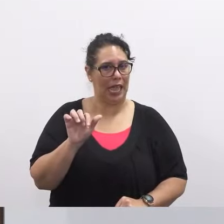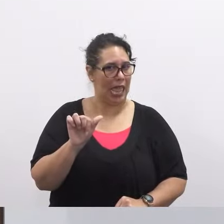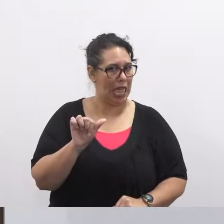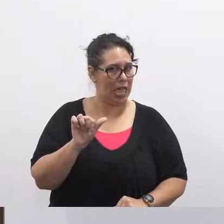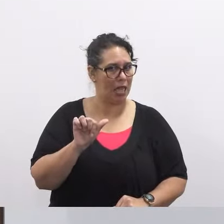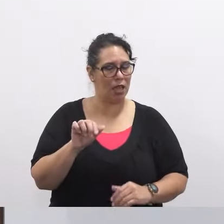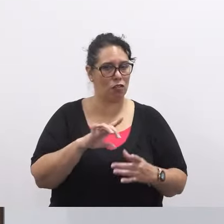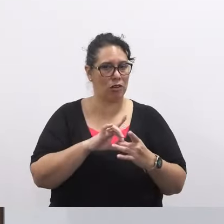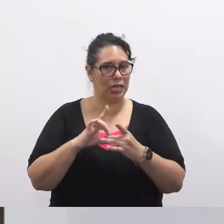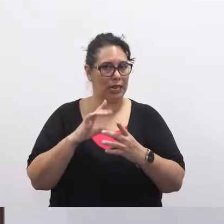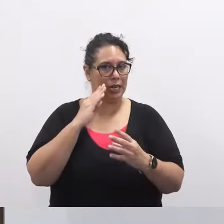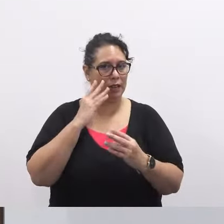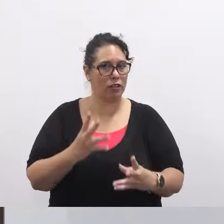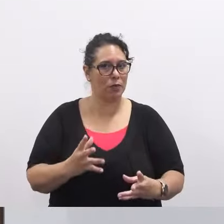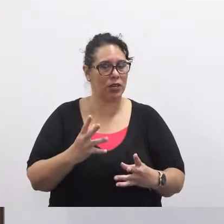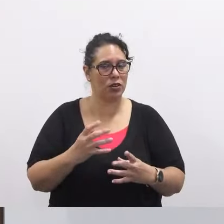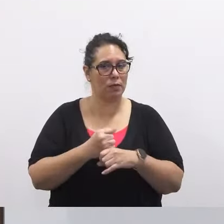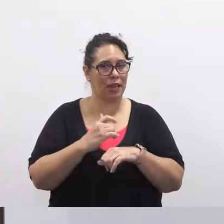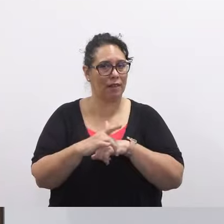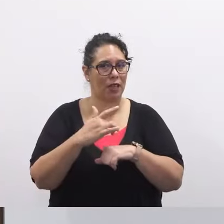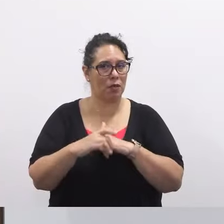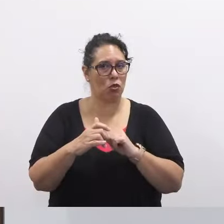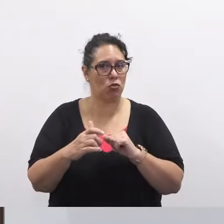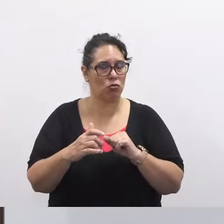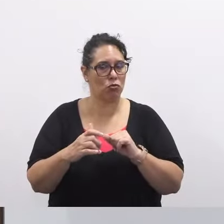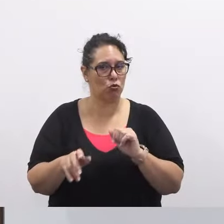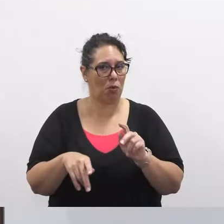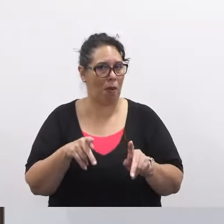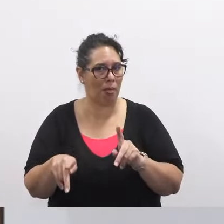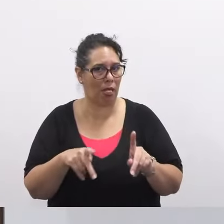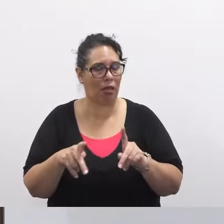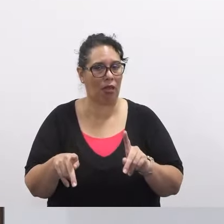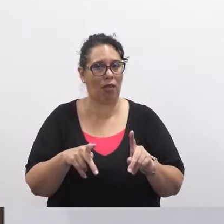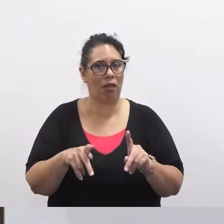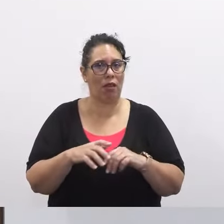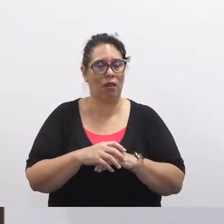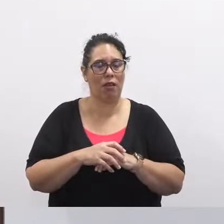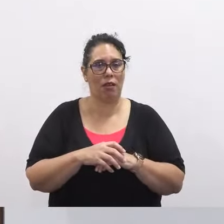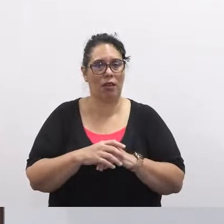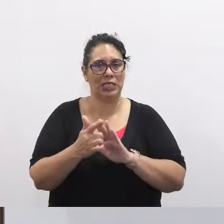relating to information made available to the public in the form of a statutory school facilities feed,